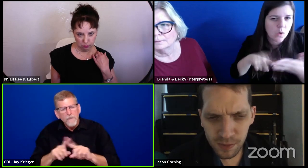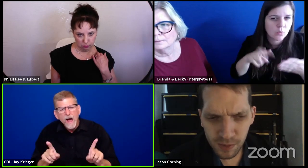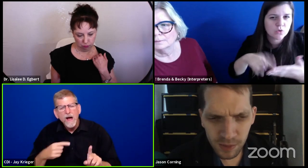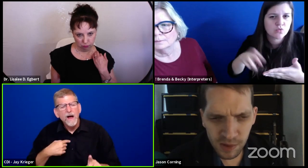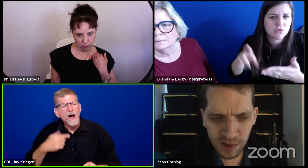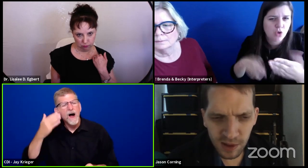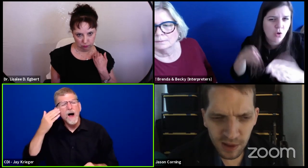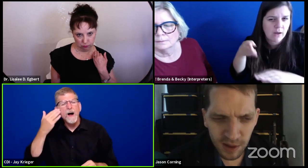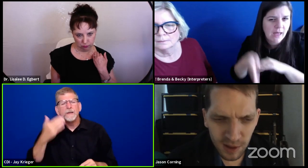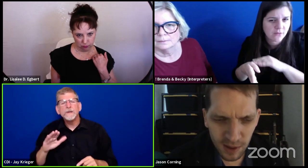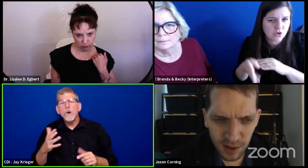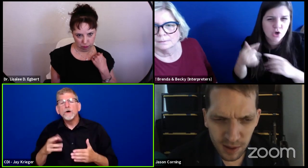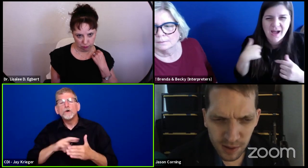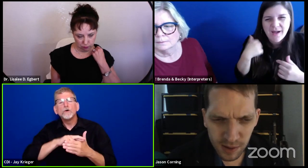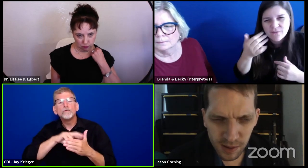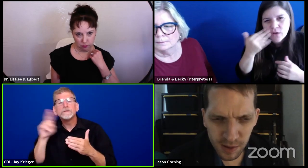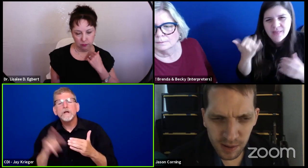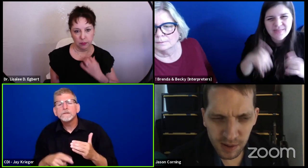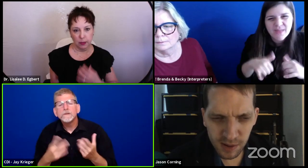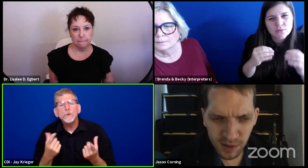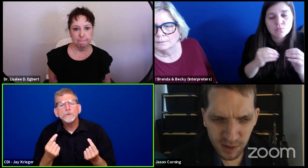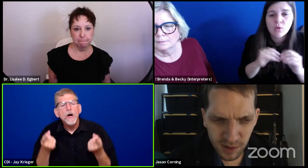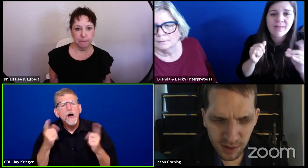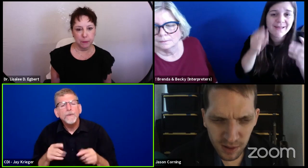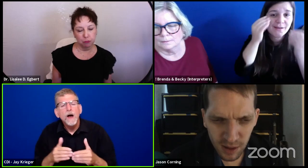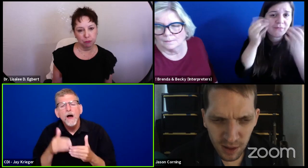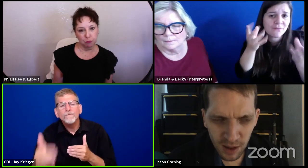Maybe it was more of an information-based kind of thing.